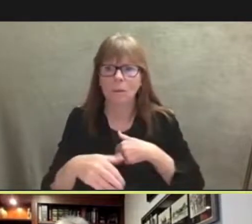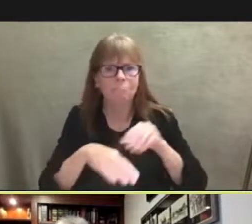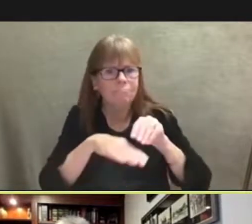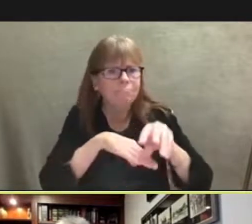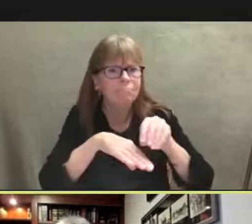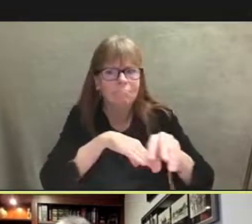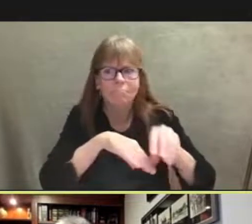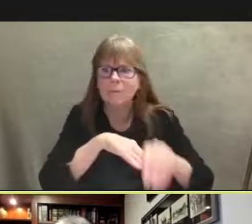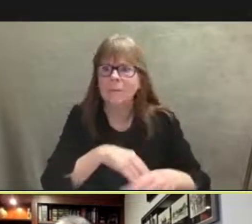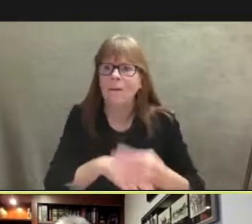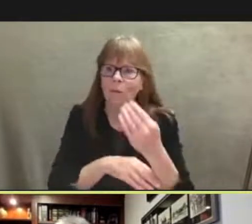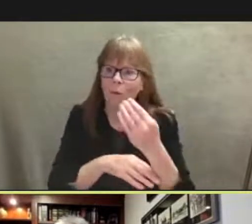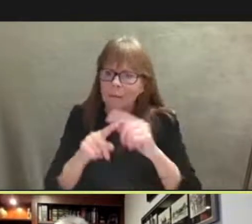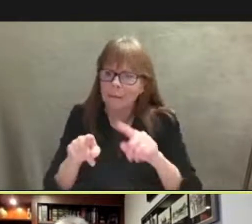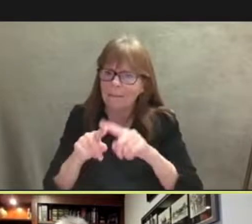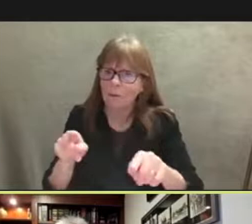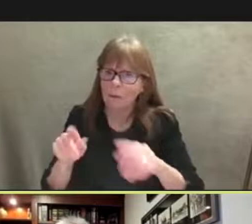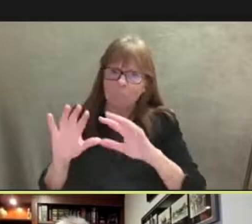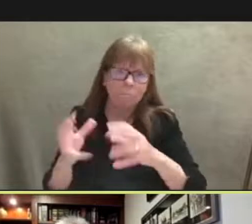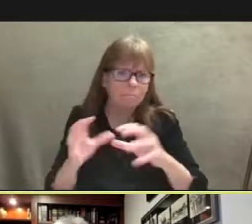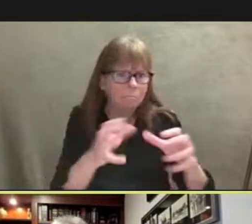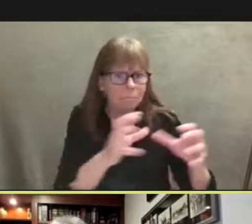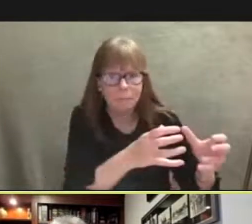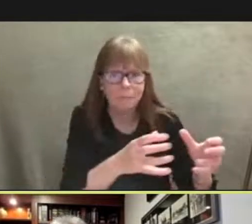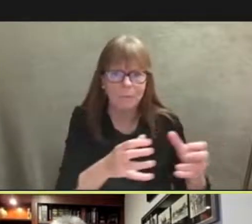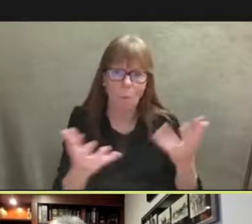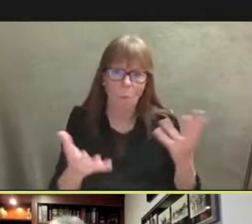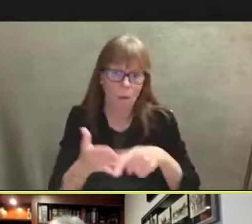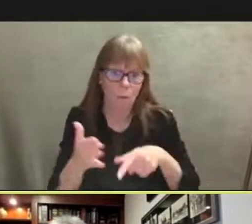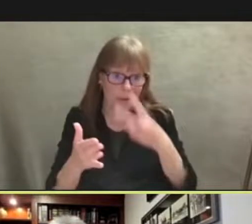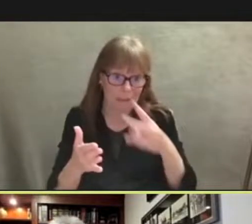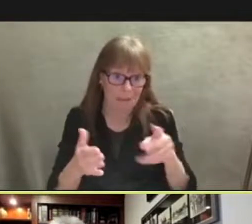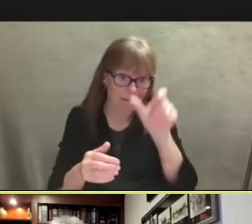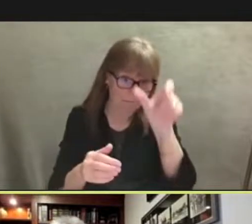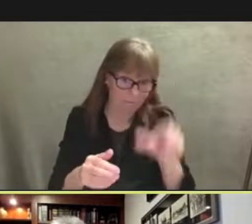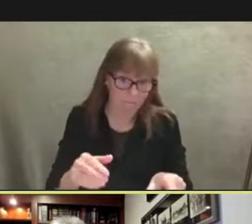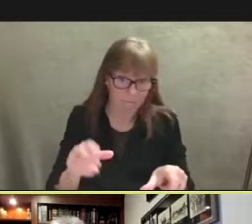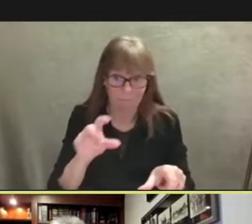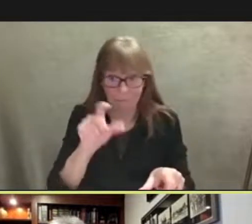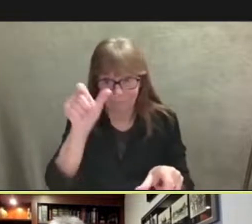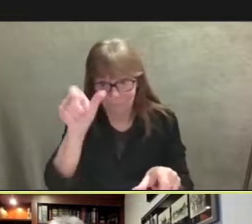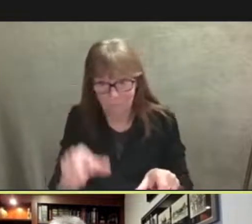categories, which includes those that you see here. And what you see on this slide is a splash